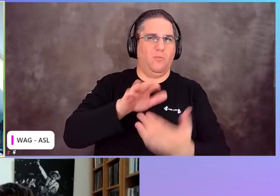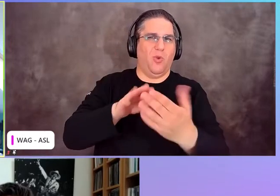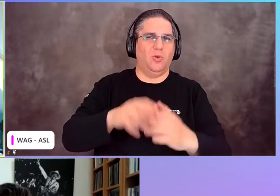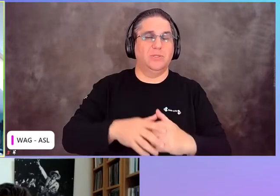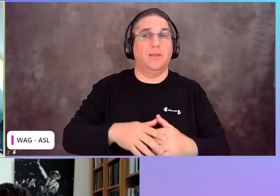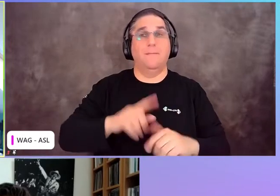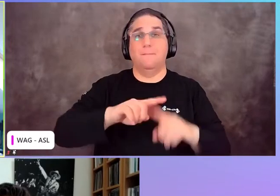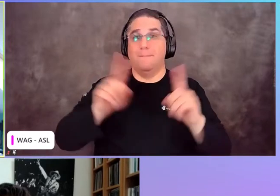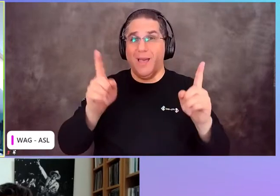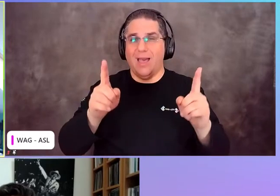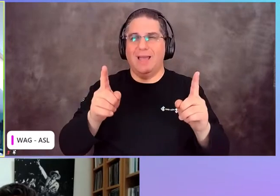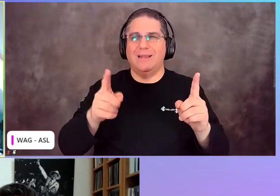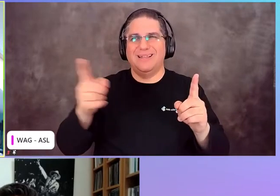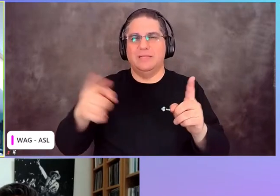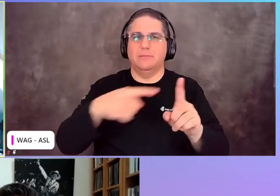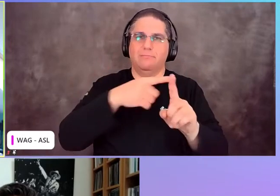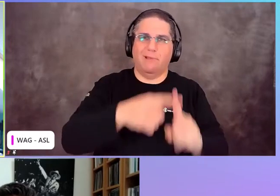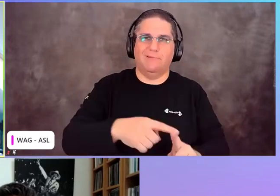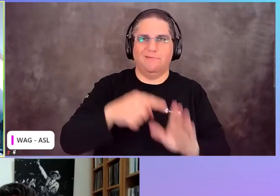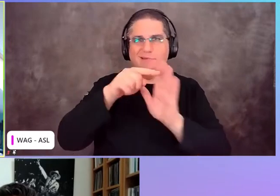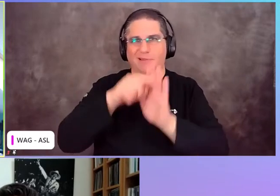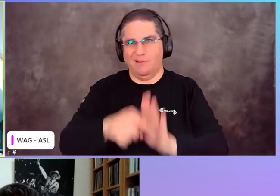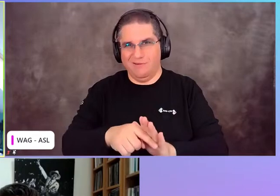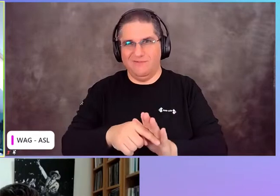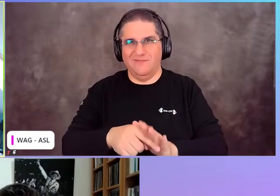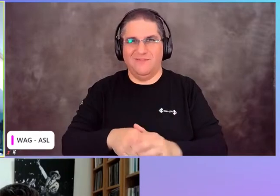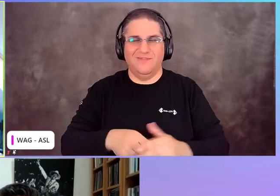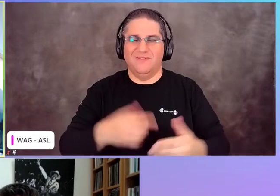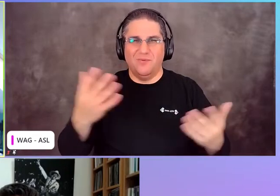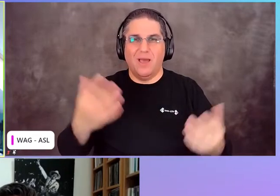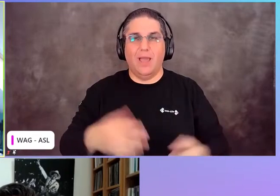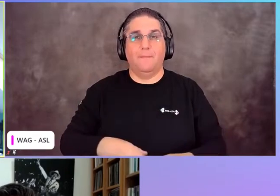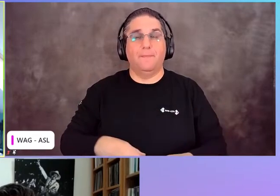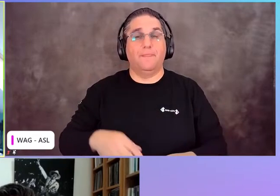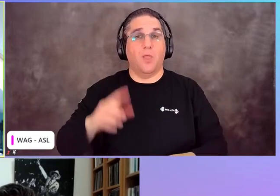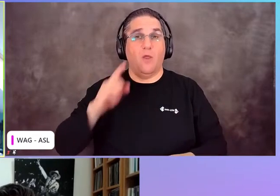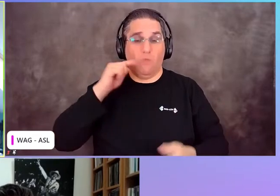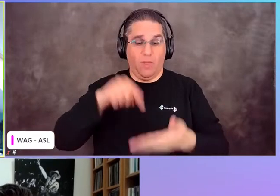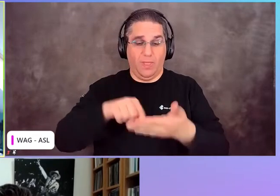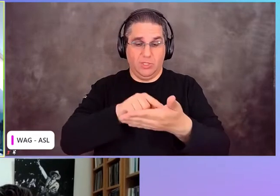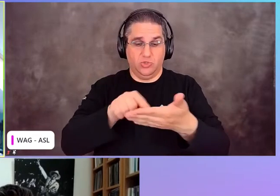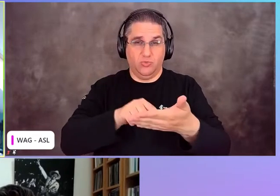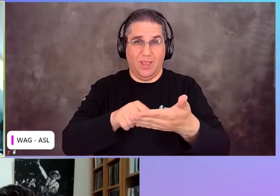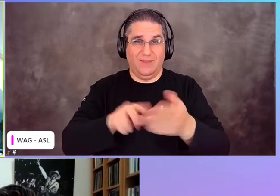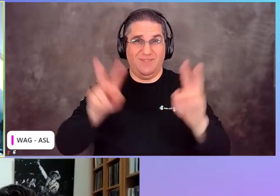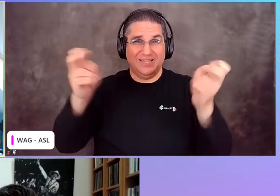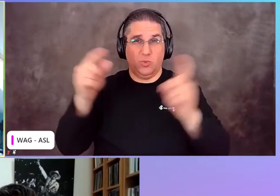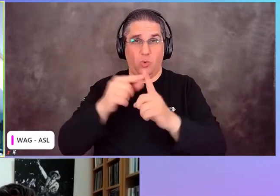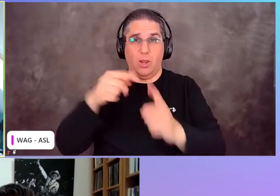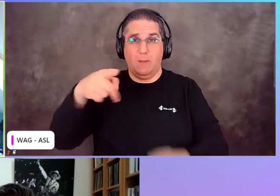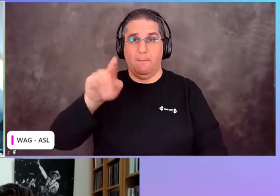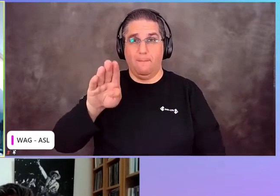information, gathers information from the agencies here that's certainly a model that I am looking at the